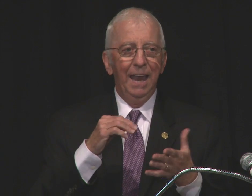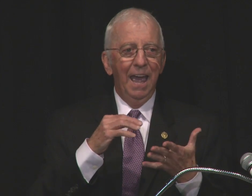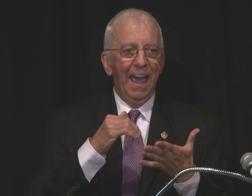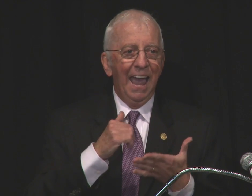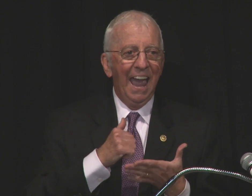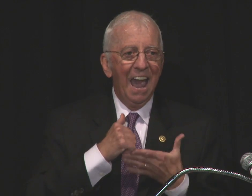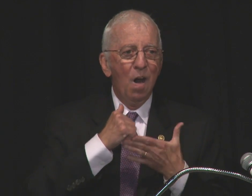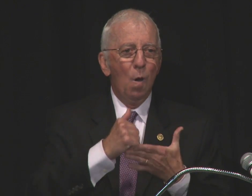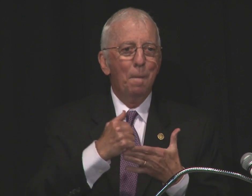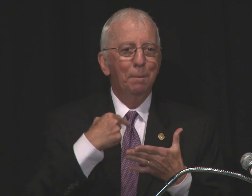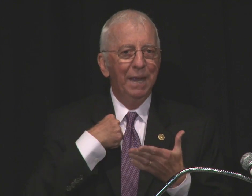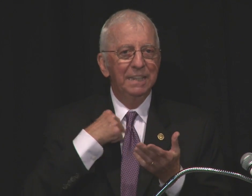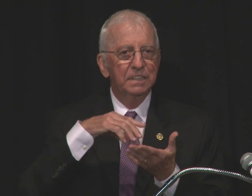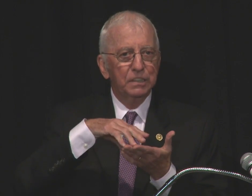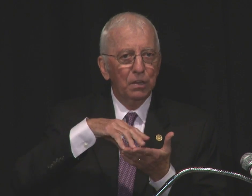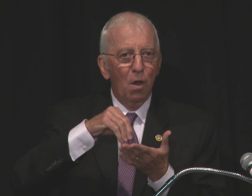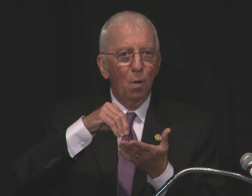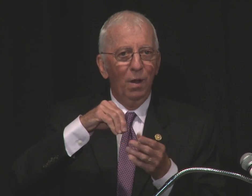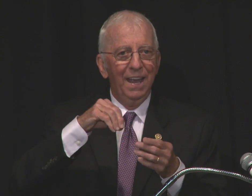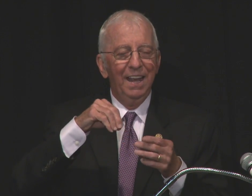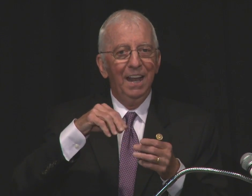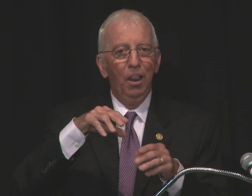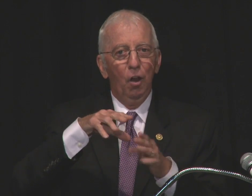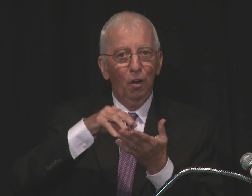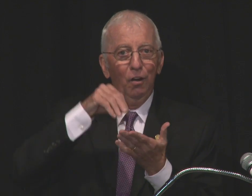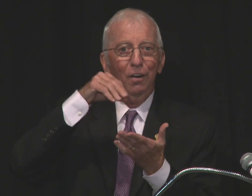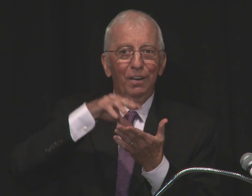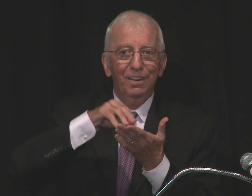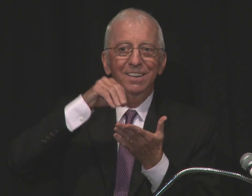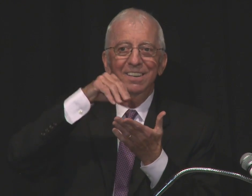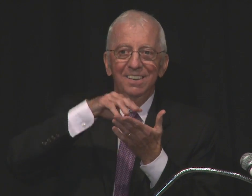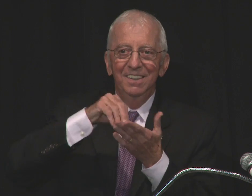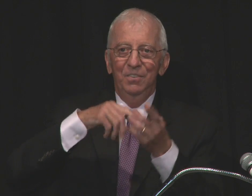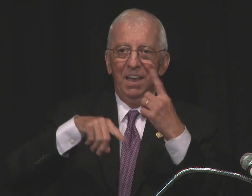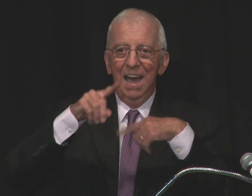They helped me slowly learn signs.